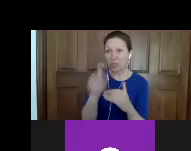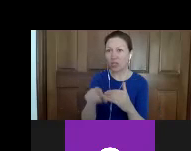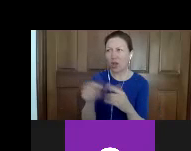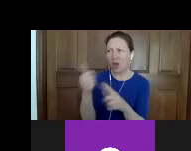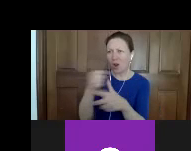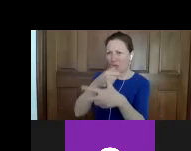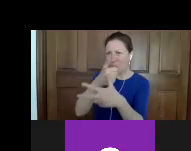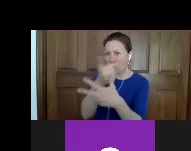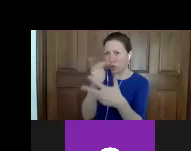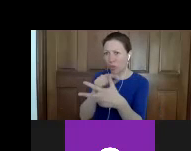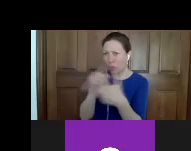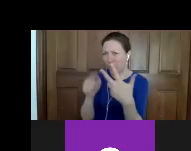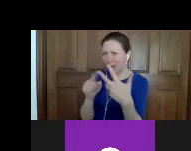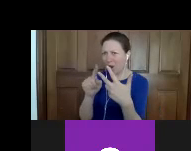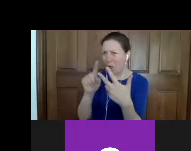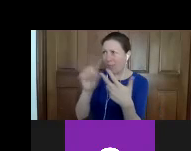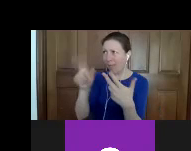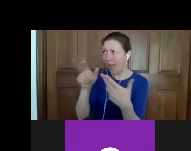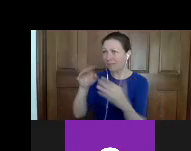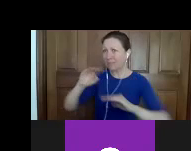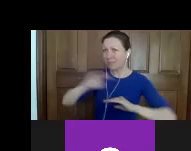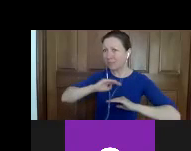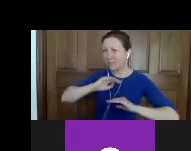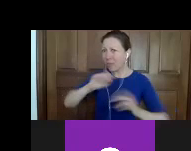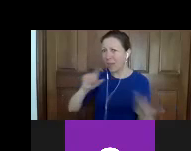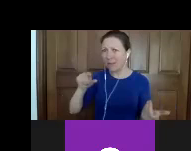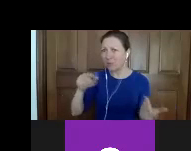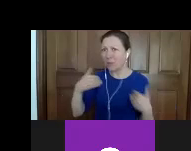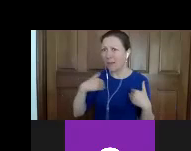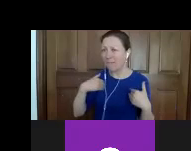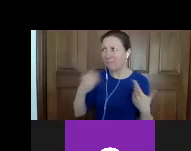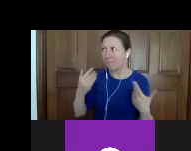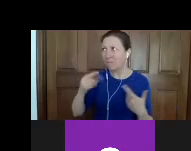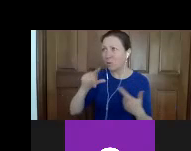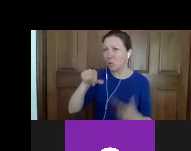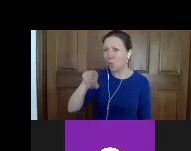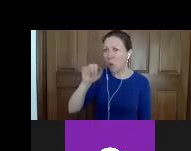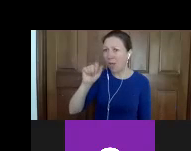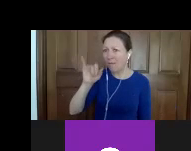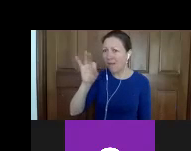but it's important to keep an eye out because this type of thing does happen.